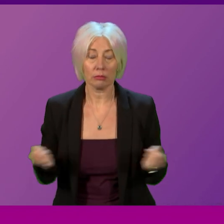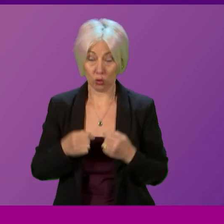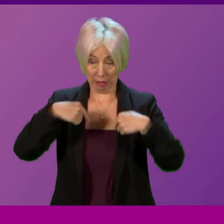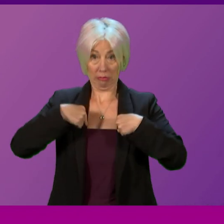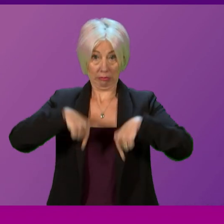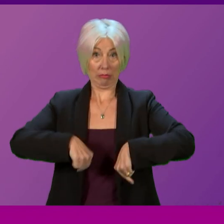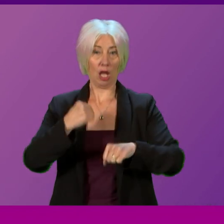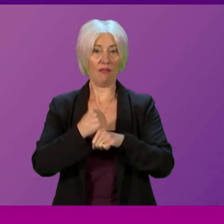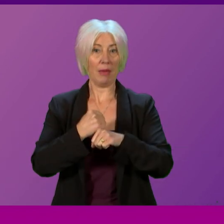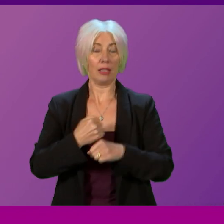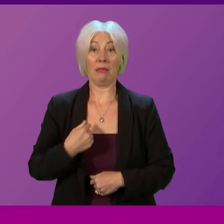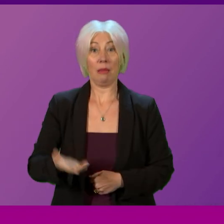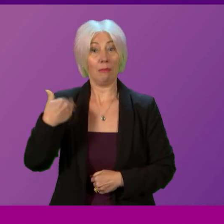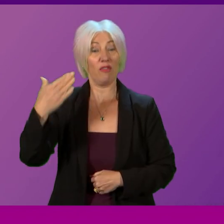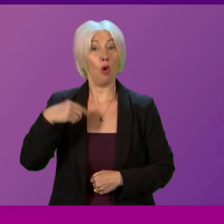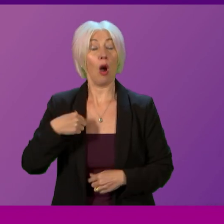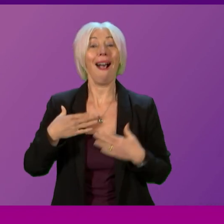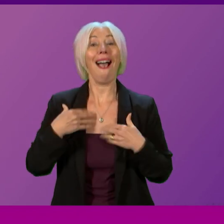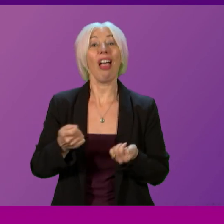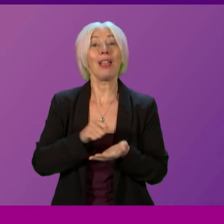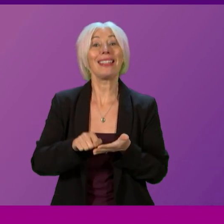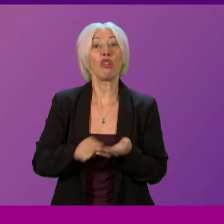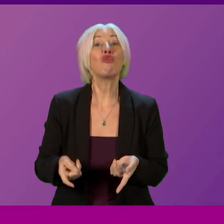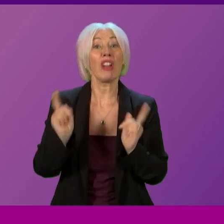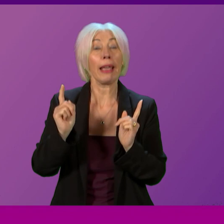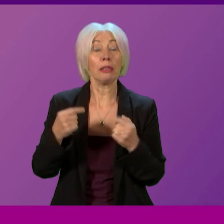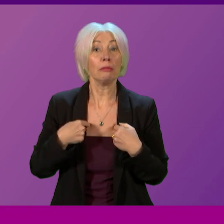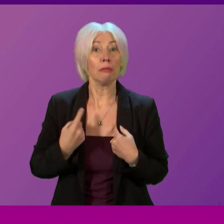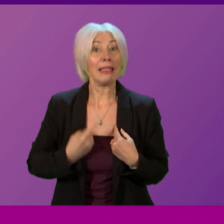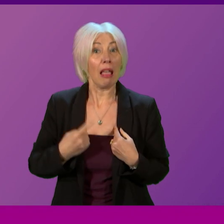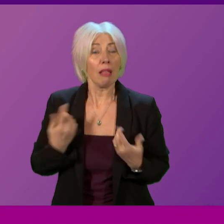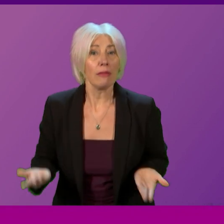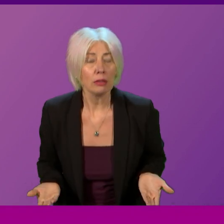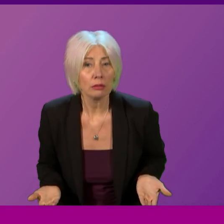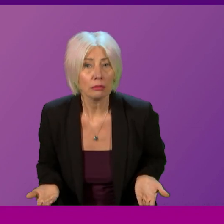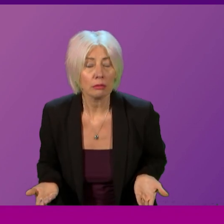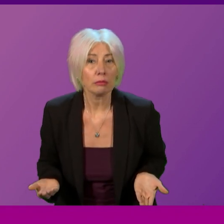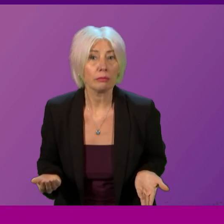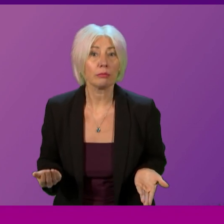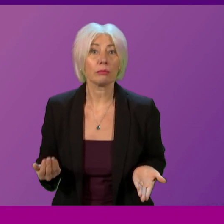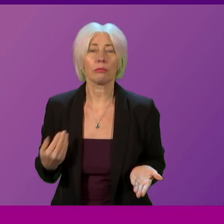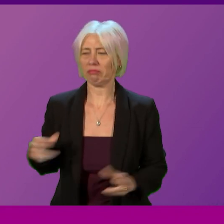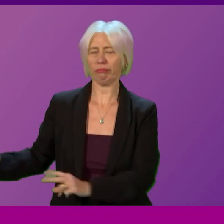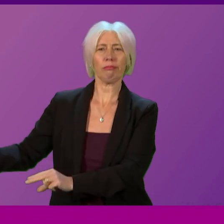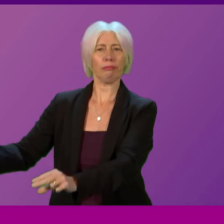I was health secretary in the early years of this Government, so I know that this is